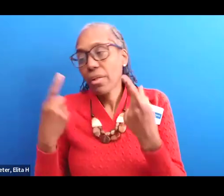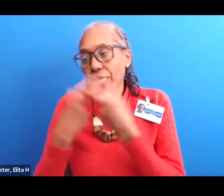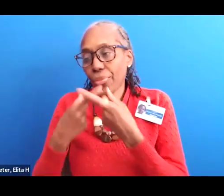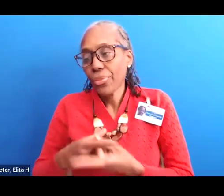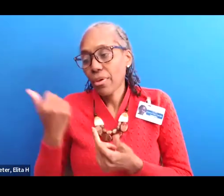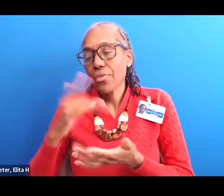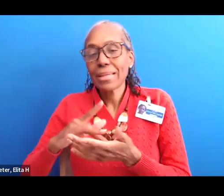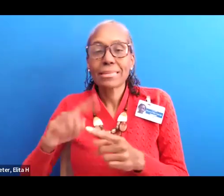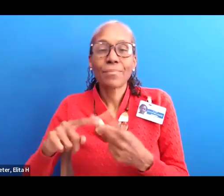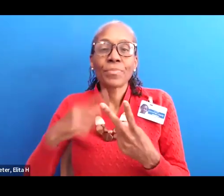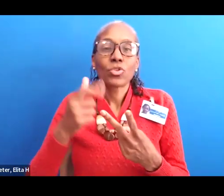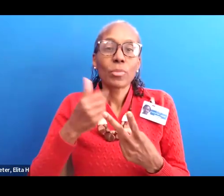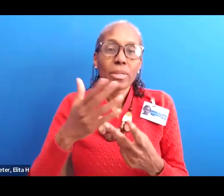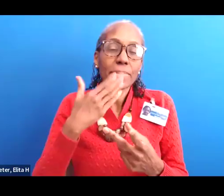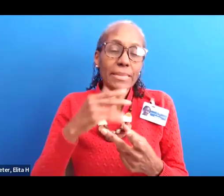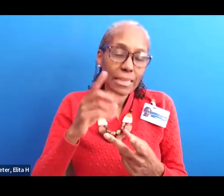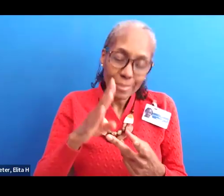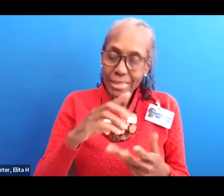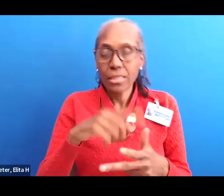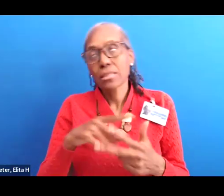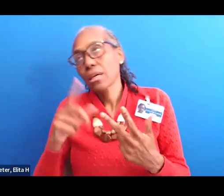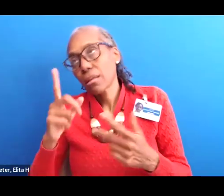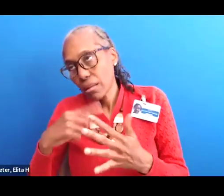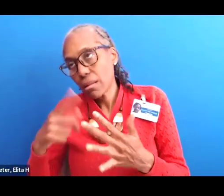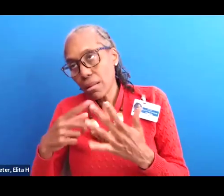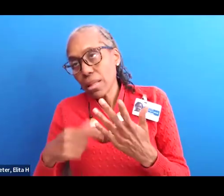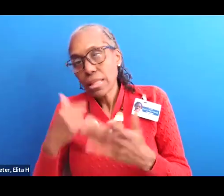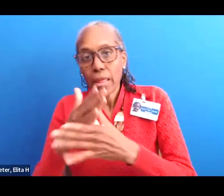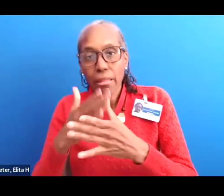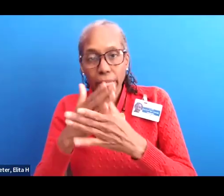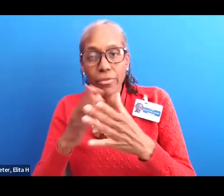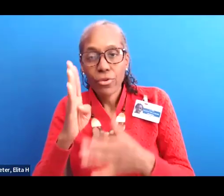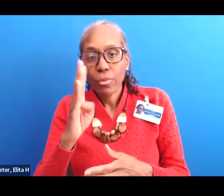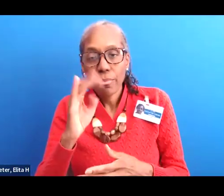It might cause you to become diabetic and like, it might irritate your bowel more than not.